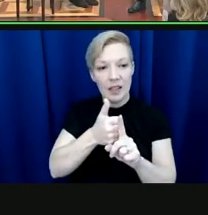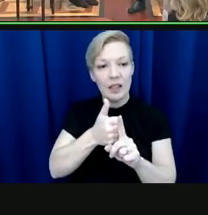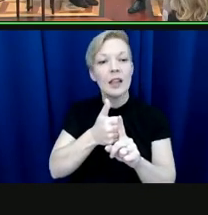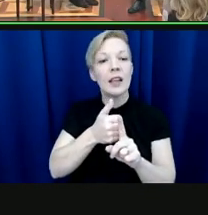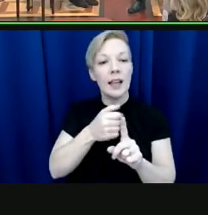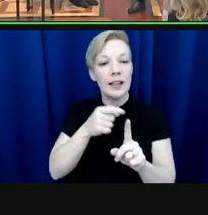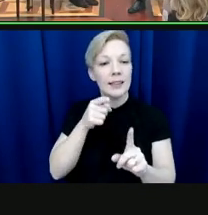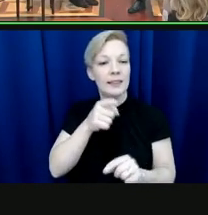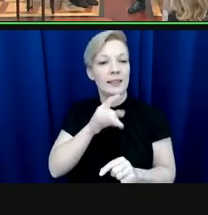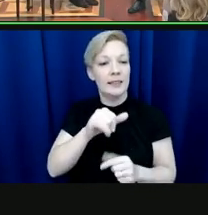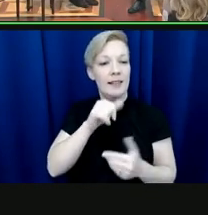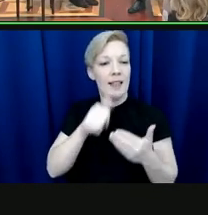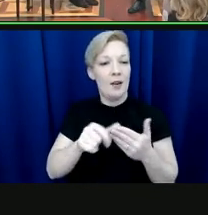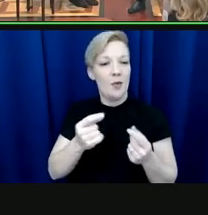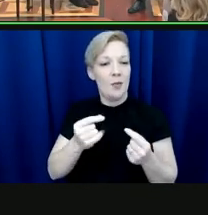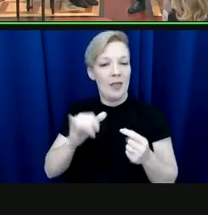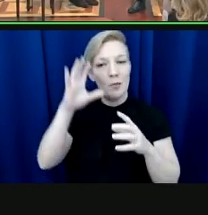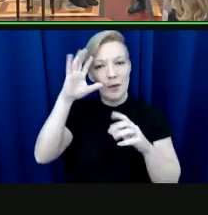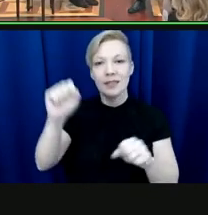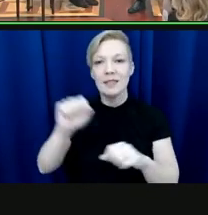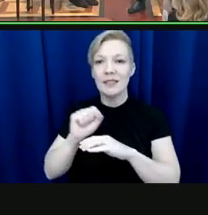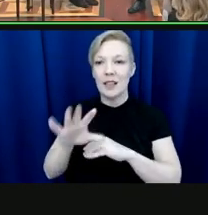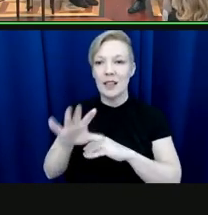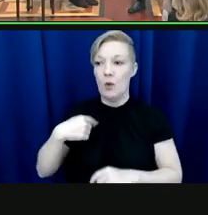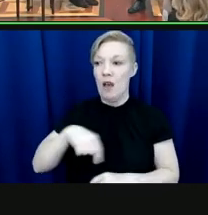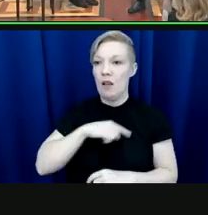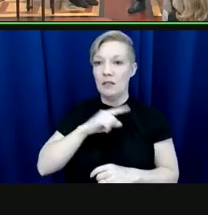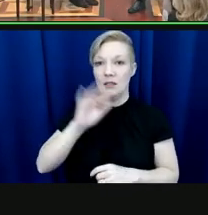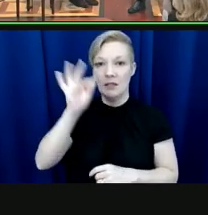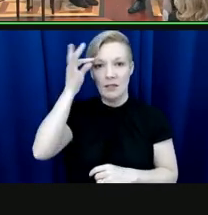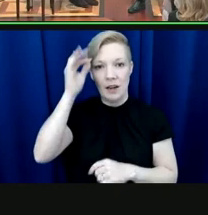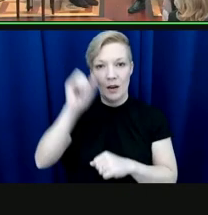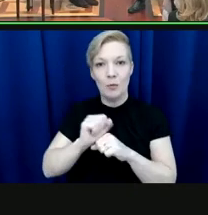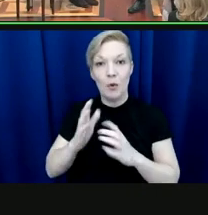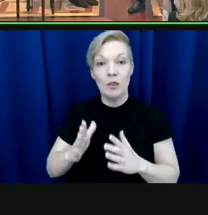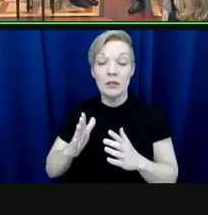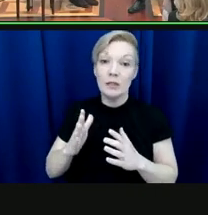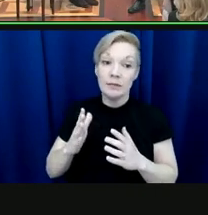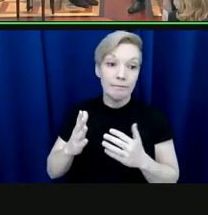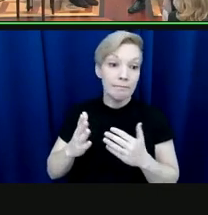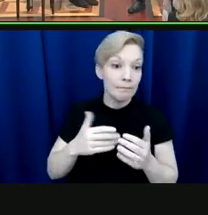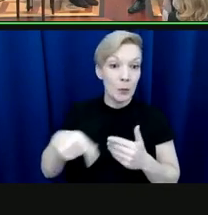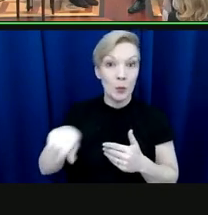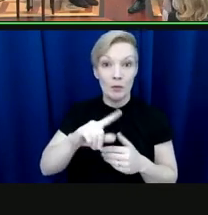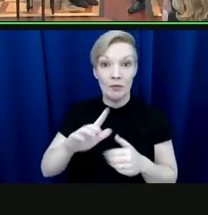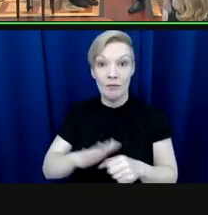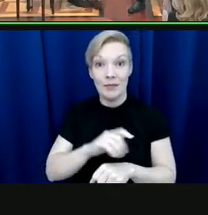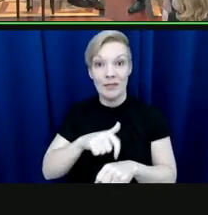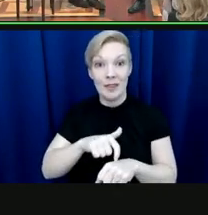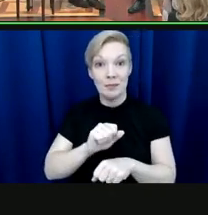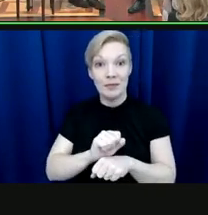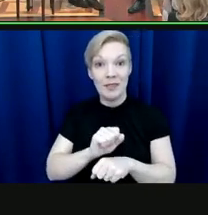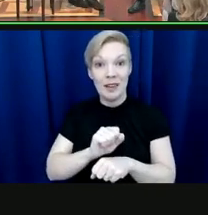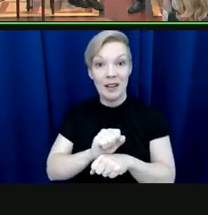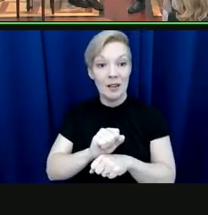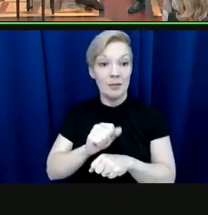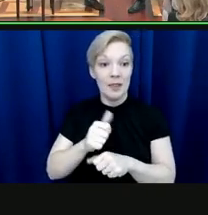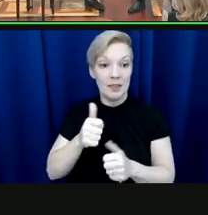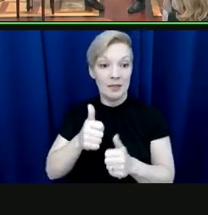the letter that the president sent to all of us as federal employees as to whether your full time job is in a chief sustainability office